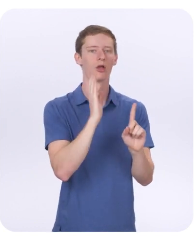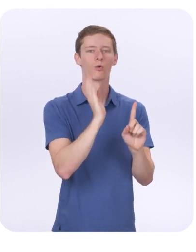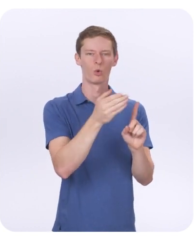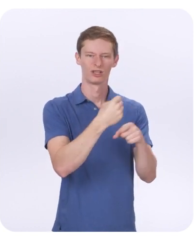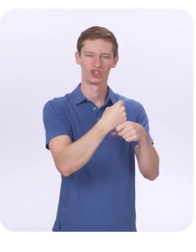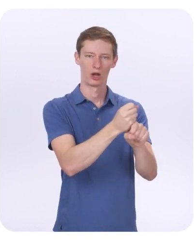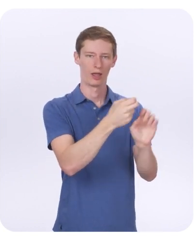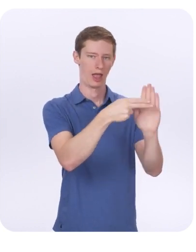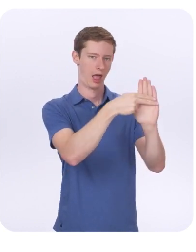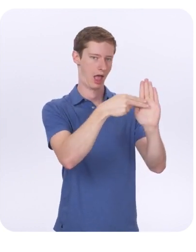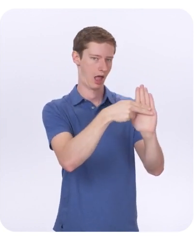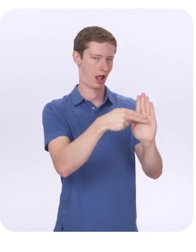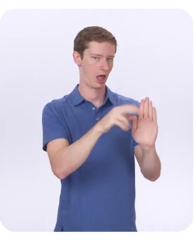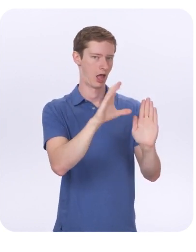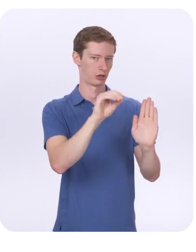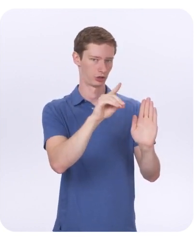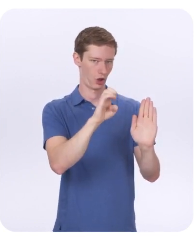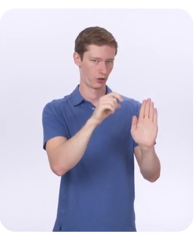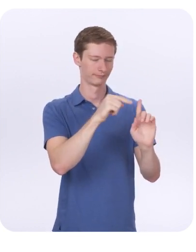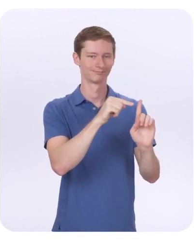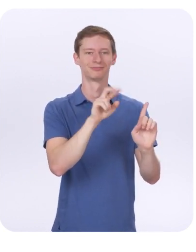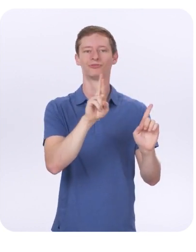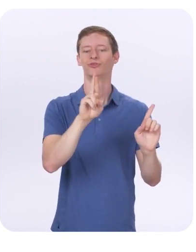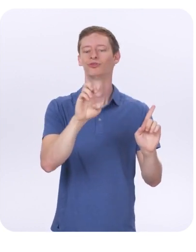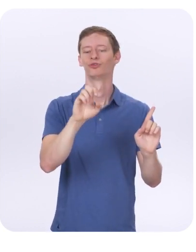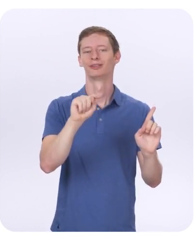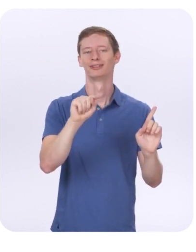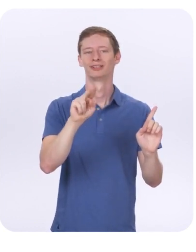and then we can test the result using unit test.